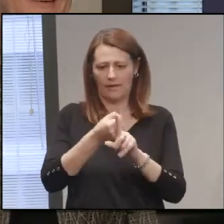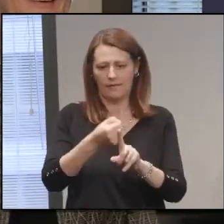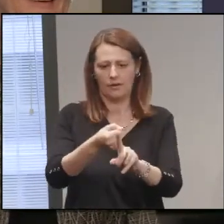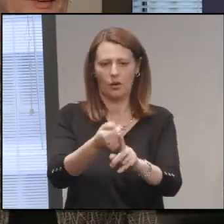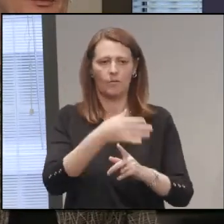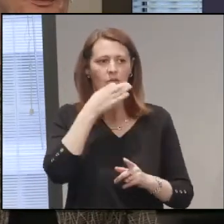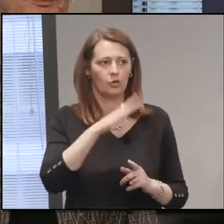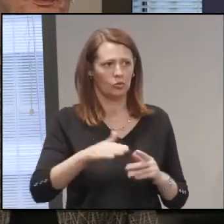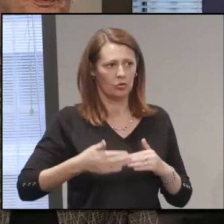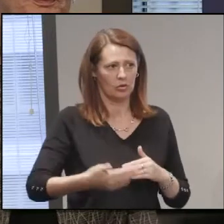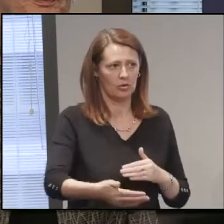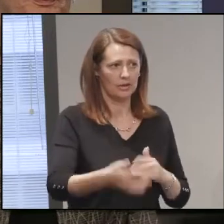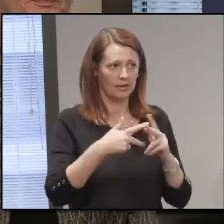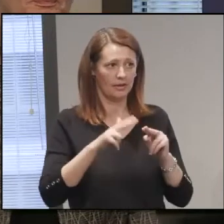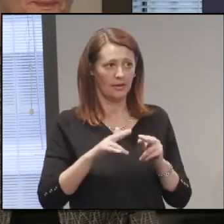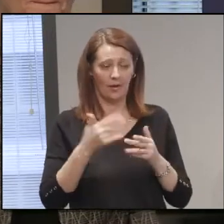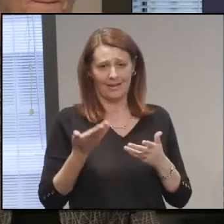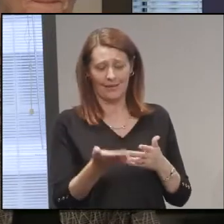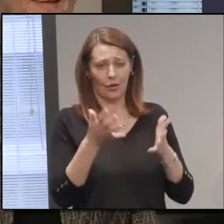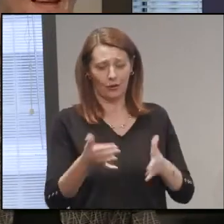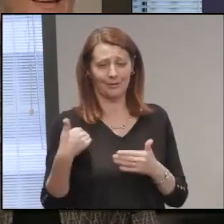who I gave lots of breast milk to.